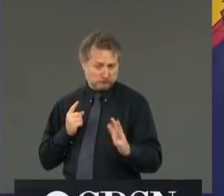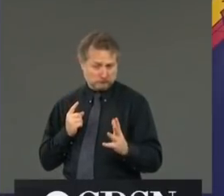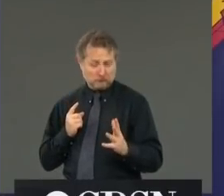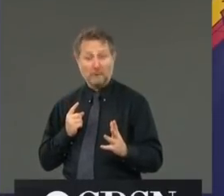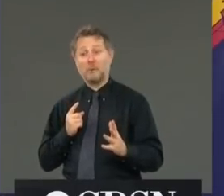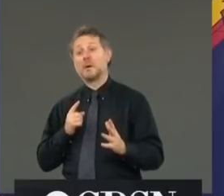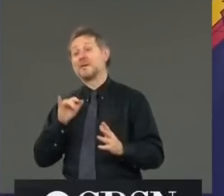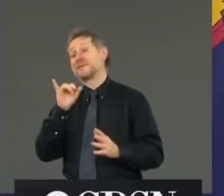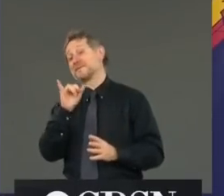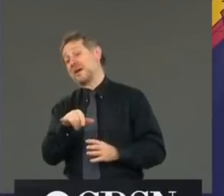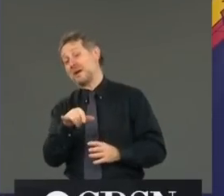ONE OF THOSE HOSPITALS, ET CETERA.